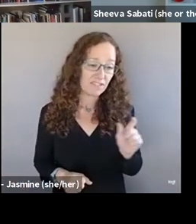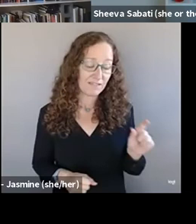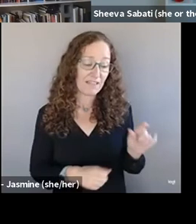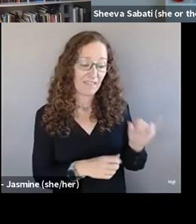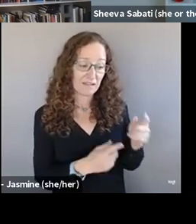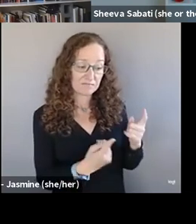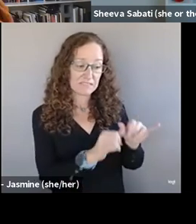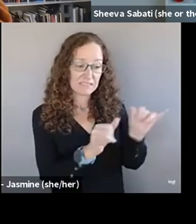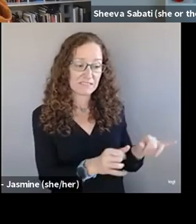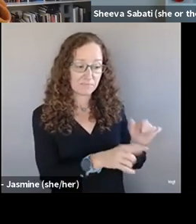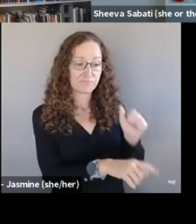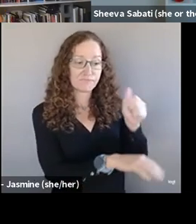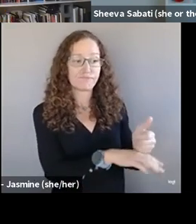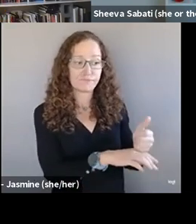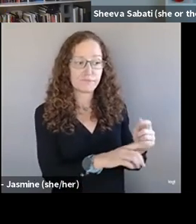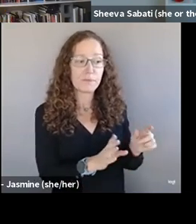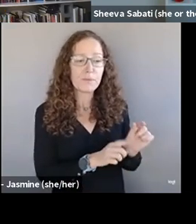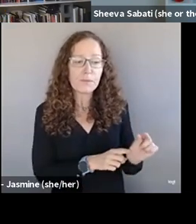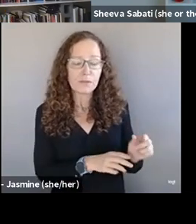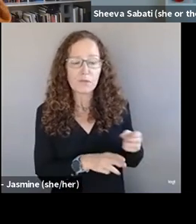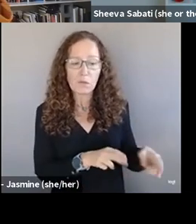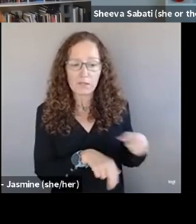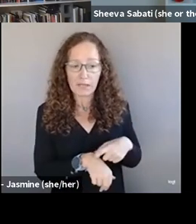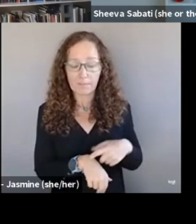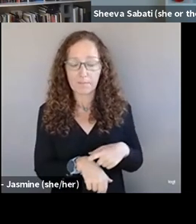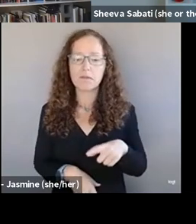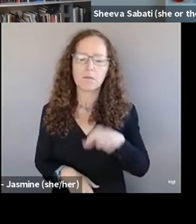continue to go deeper in the roots to what predates those